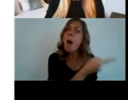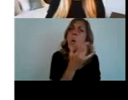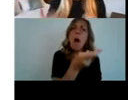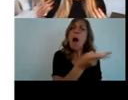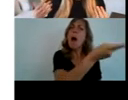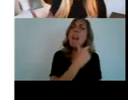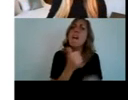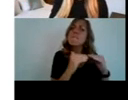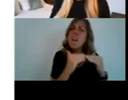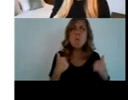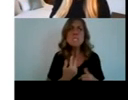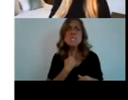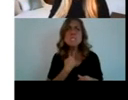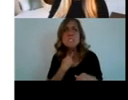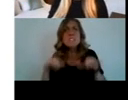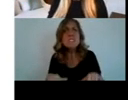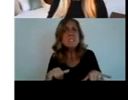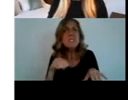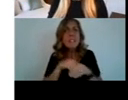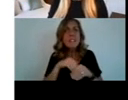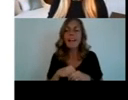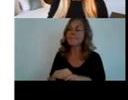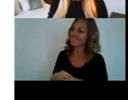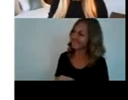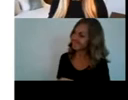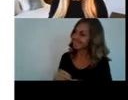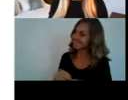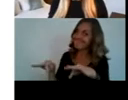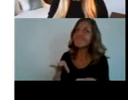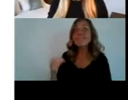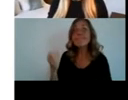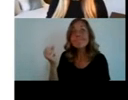We're stuck inside. We had to explain to them what it meant to be a front-line worker. We